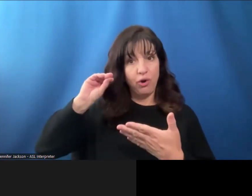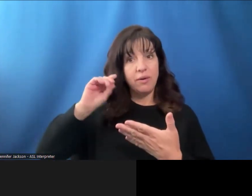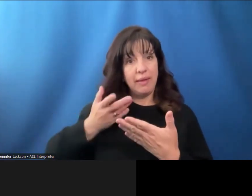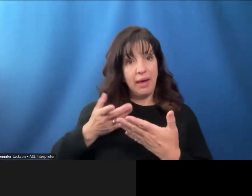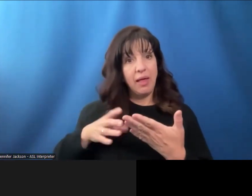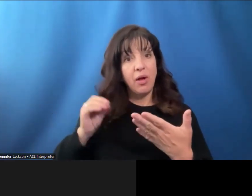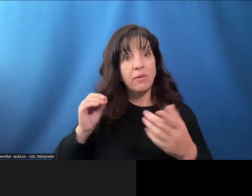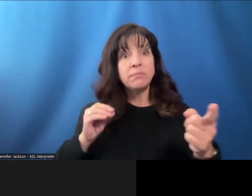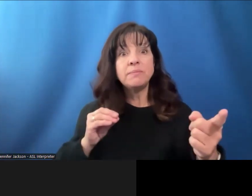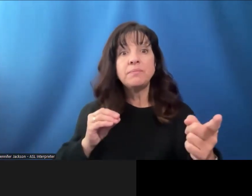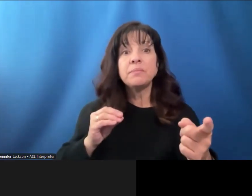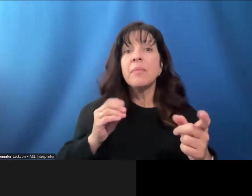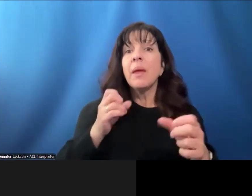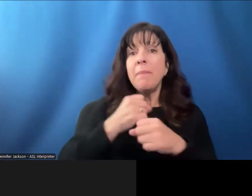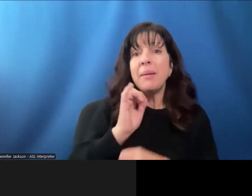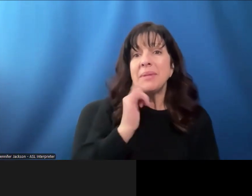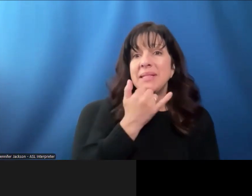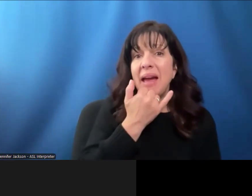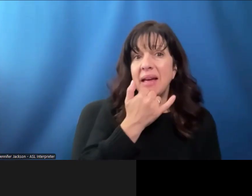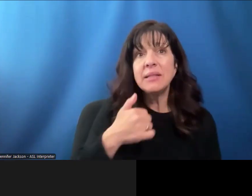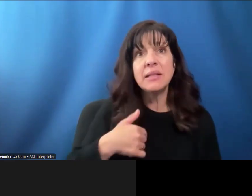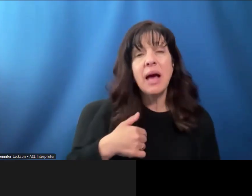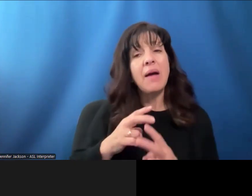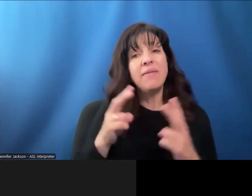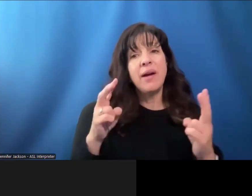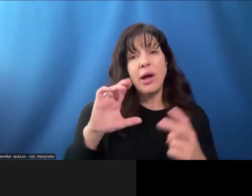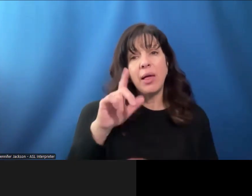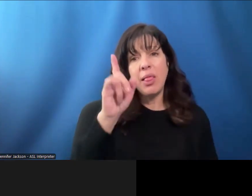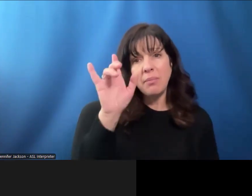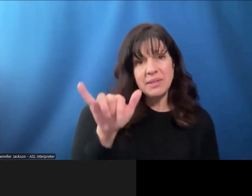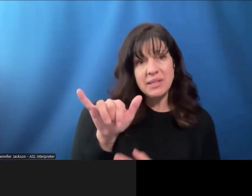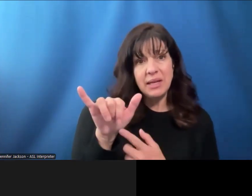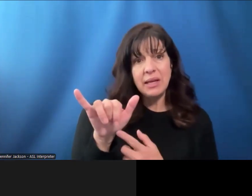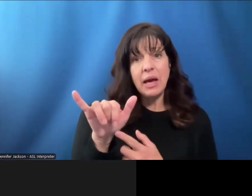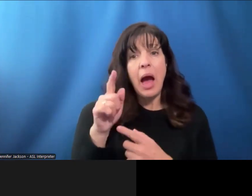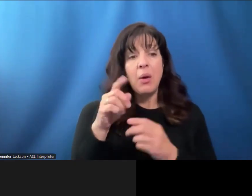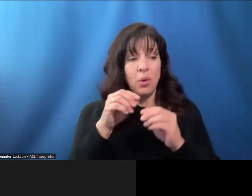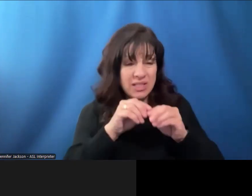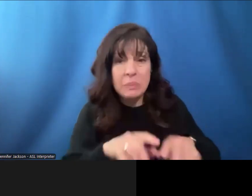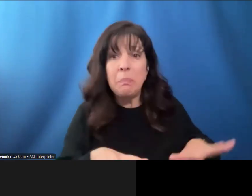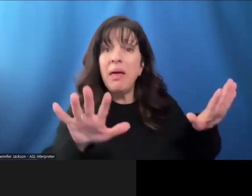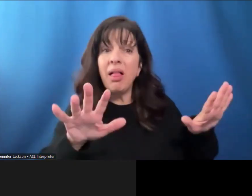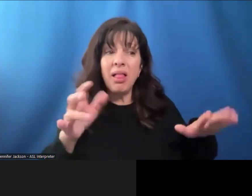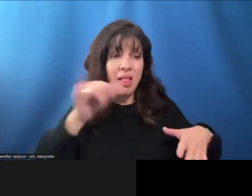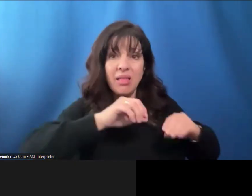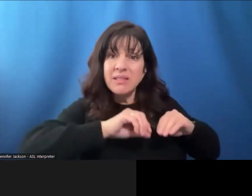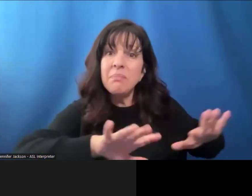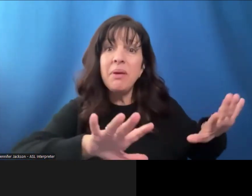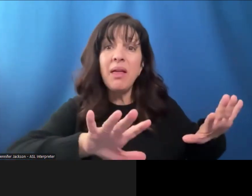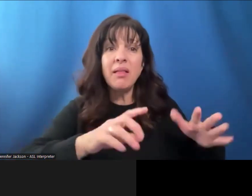Erin Forward: Make mistakes too. I'm very clumsy, and I like, will spill things a lot in my videos, sometimes on purpose,